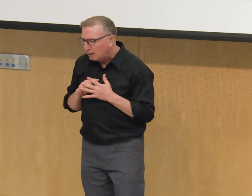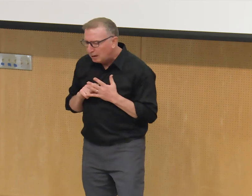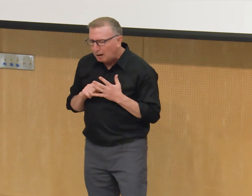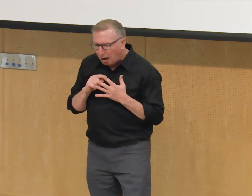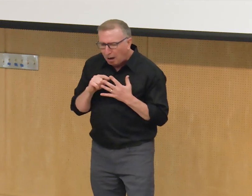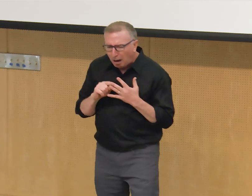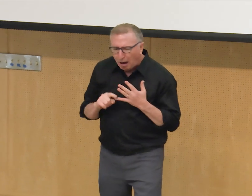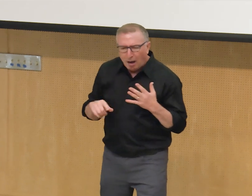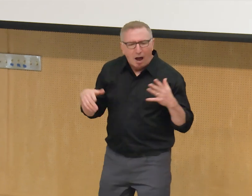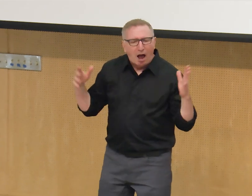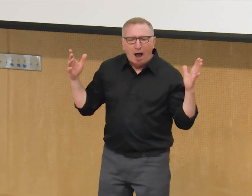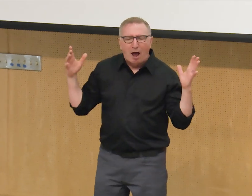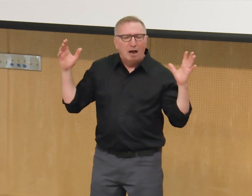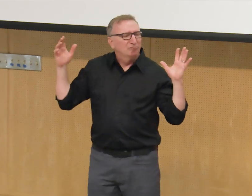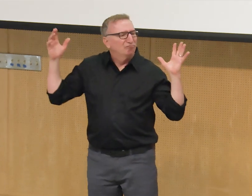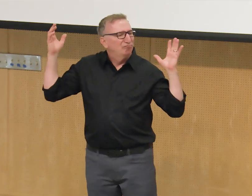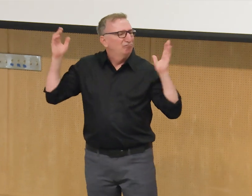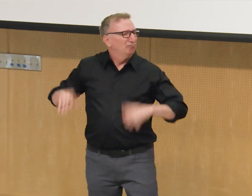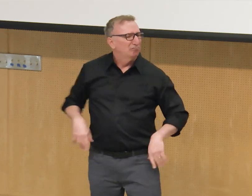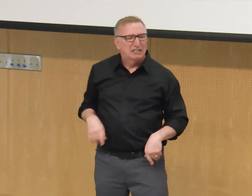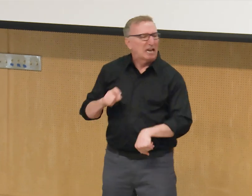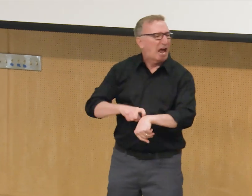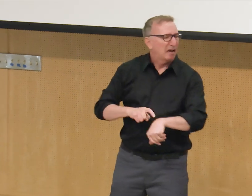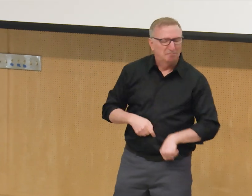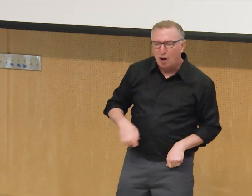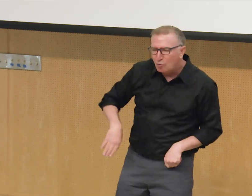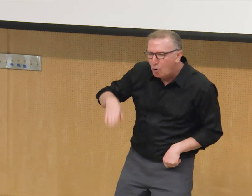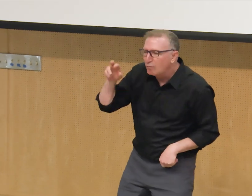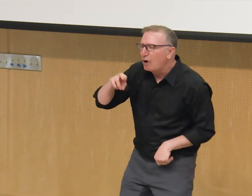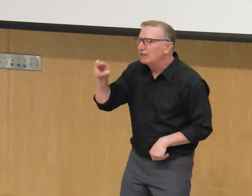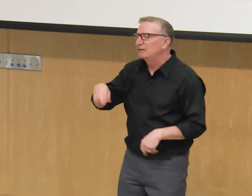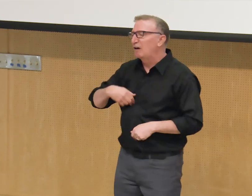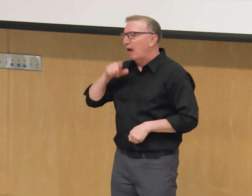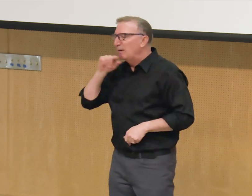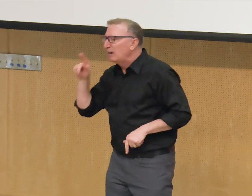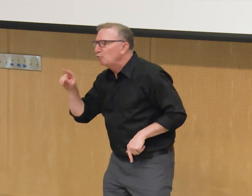but at that time, I was still discovering that for myself